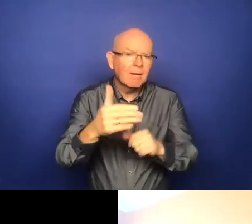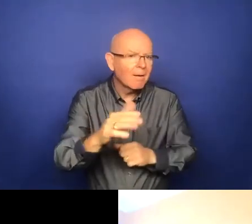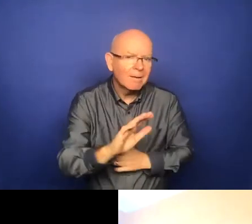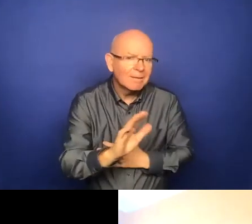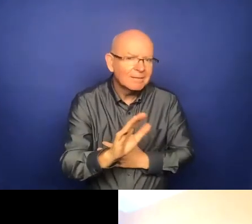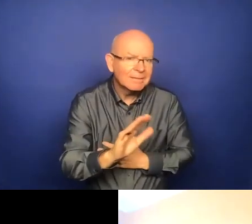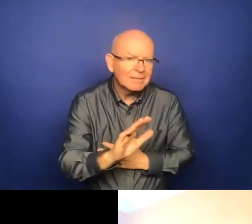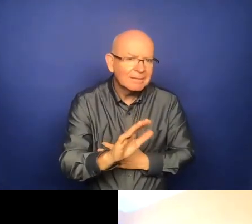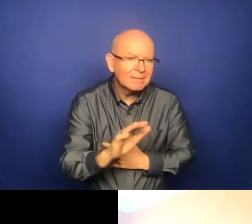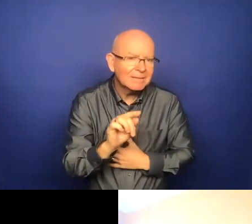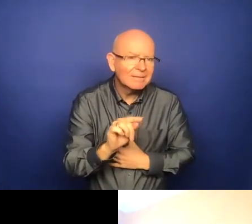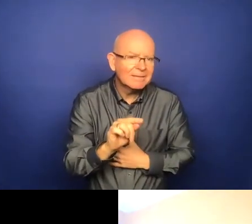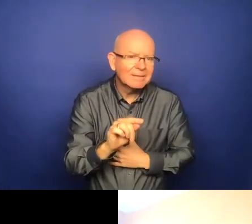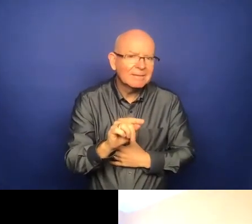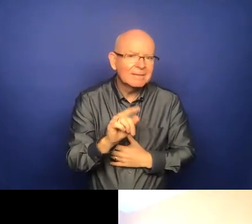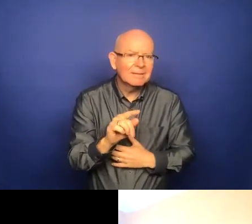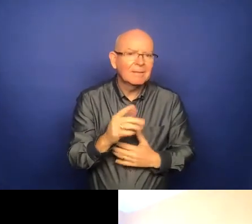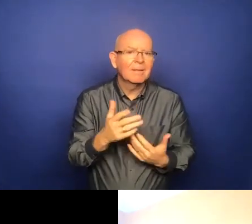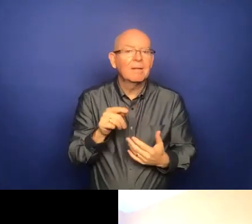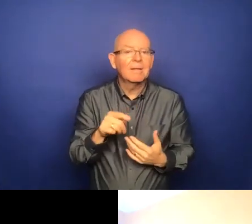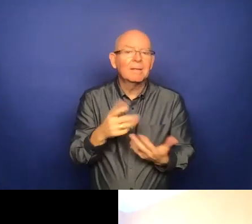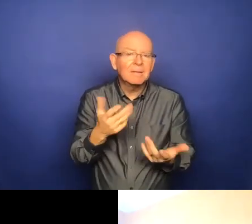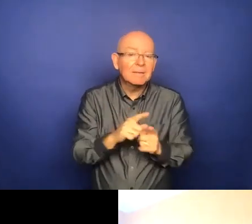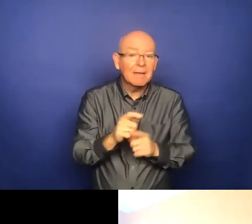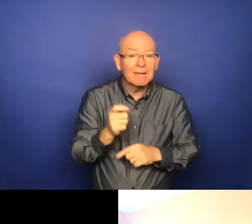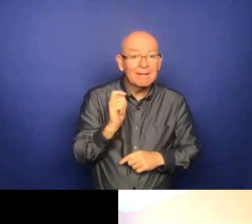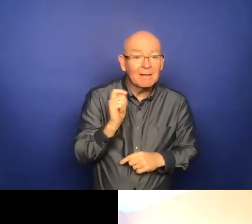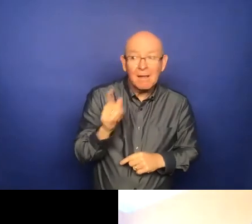the meaning for involvement of